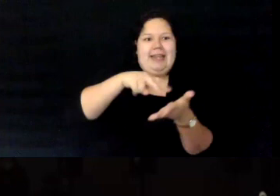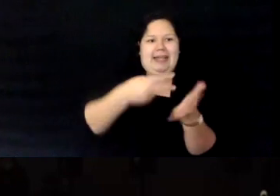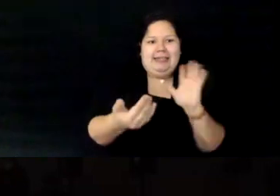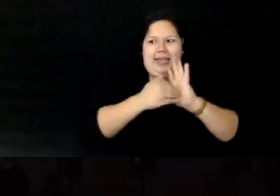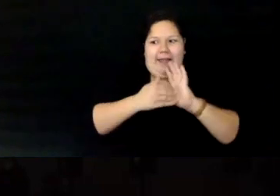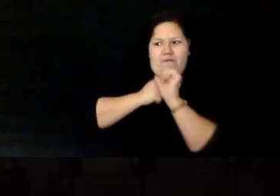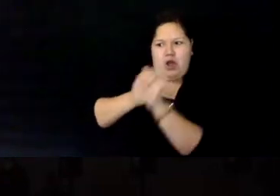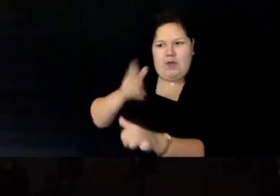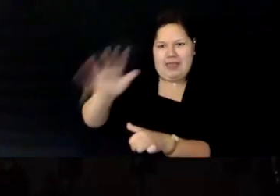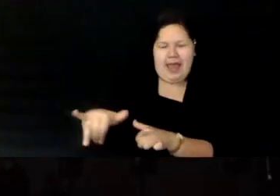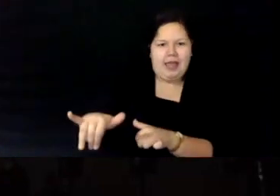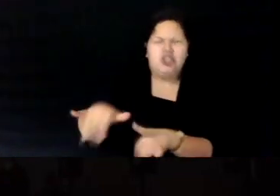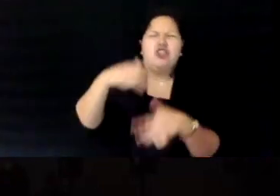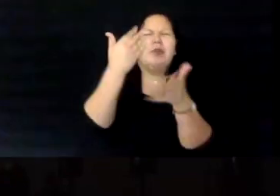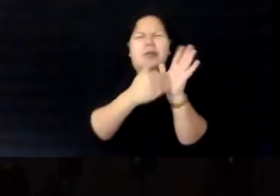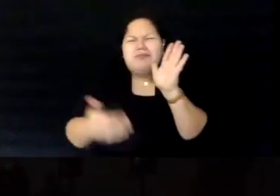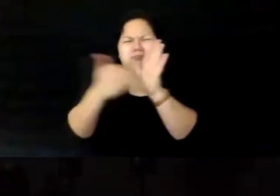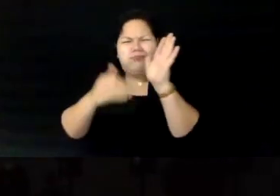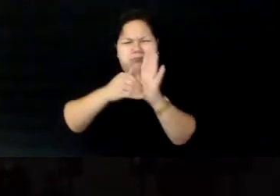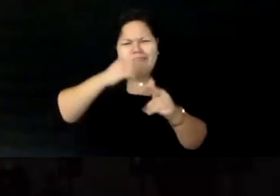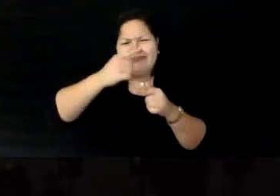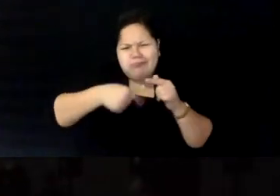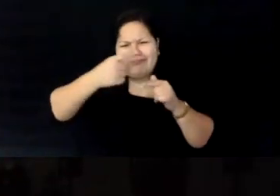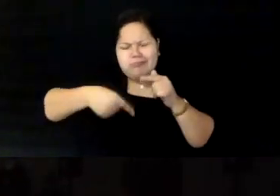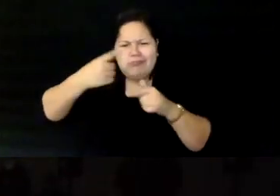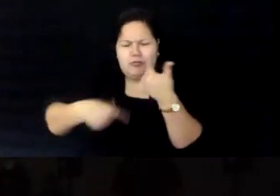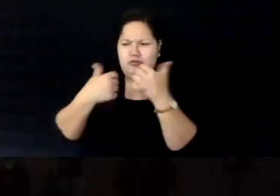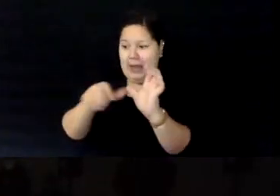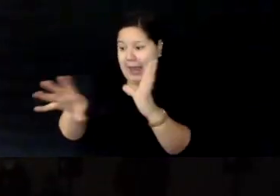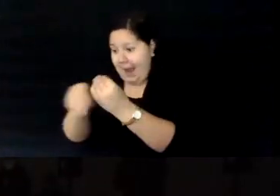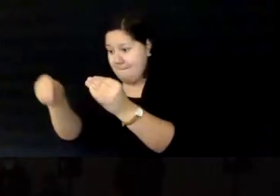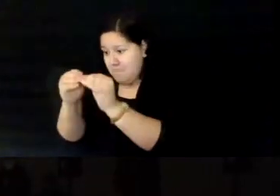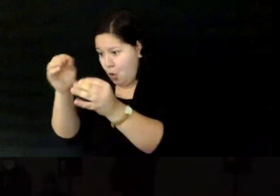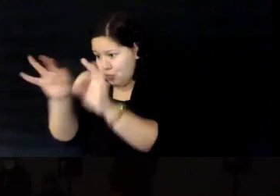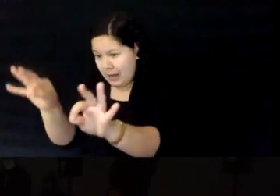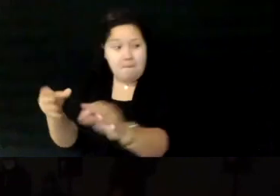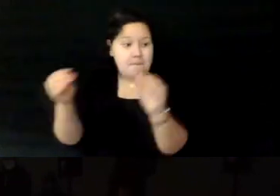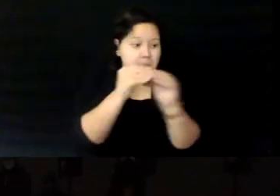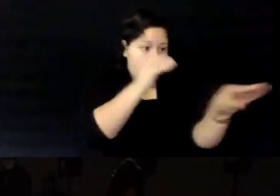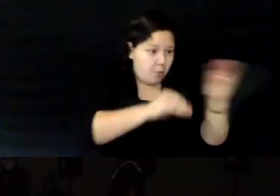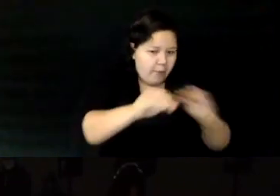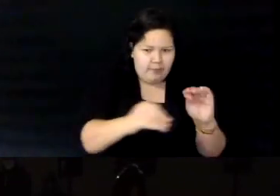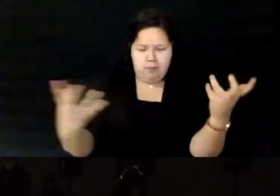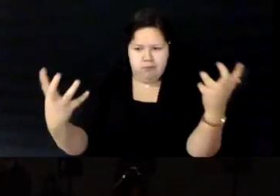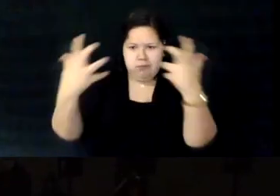would do that many times as we created more text and more movement. And then we took all the texts,